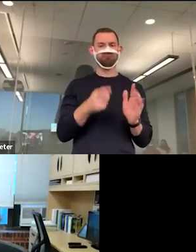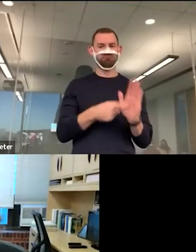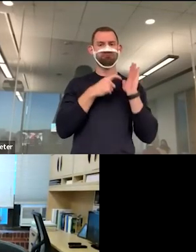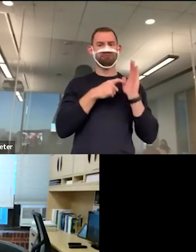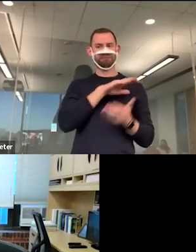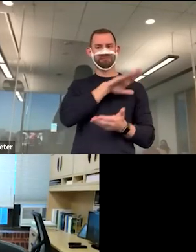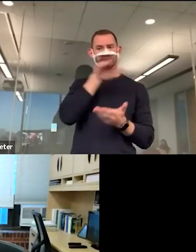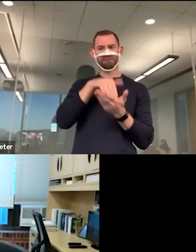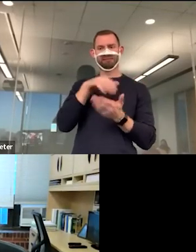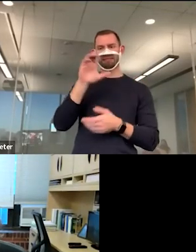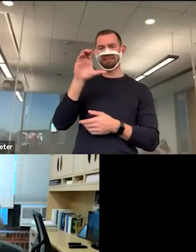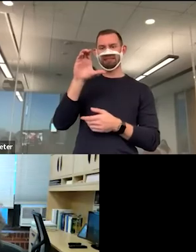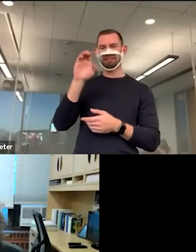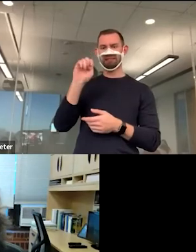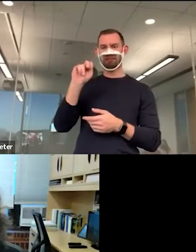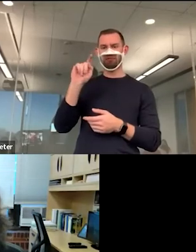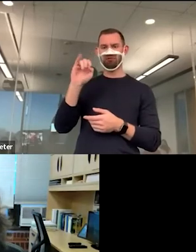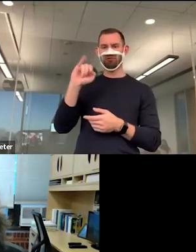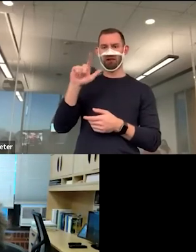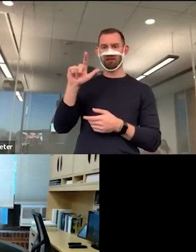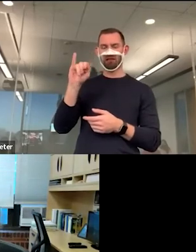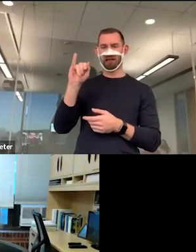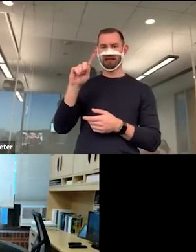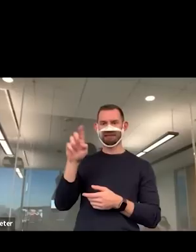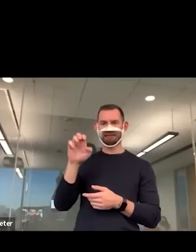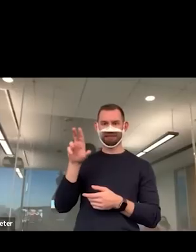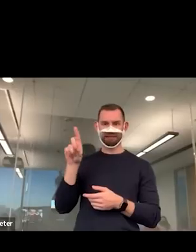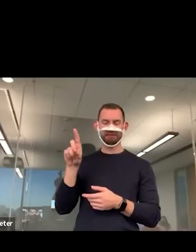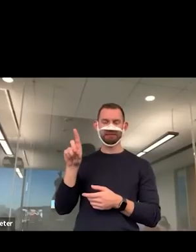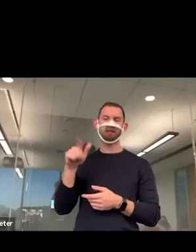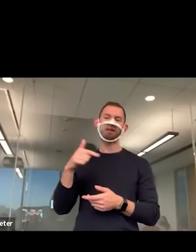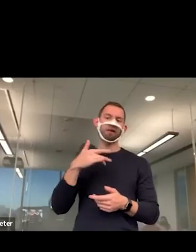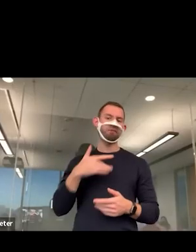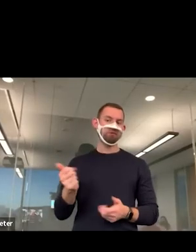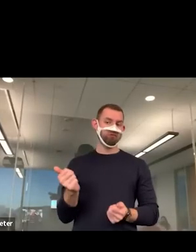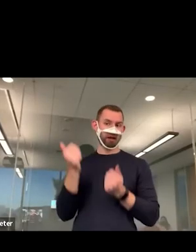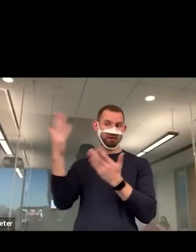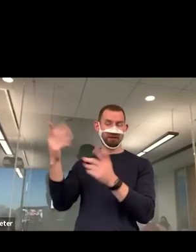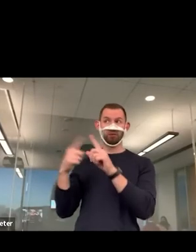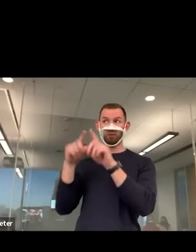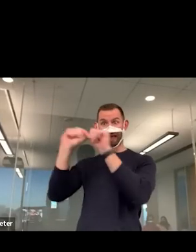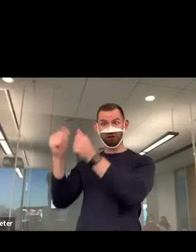recommend that not only to federal agencies but to companies as well i'll tell you the government had